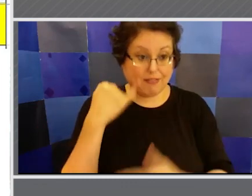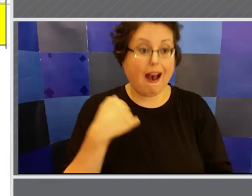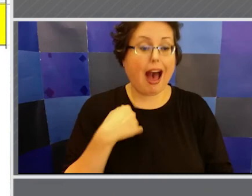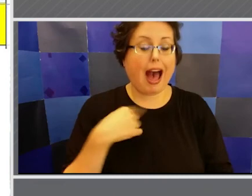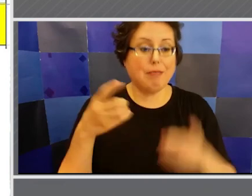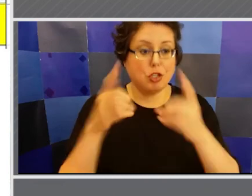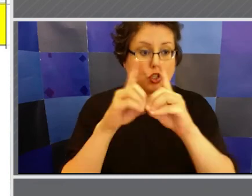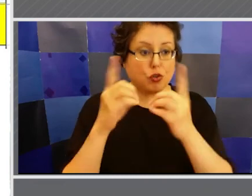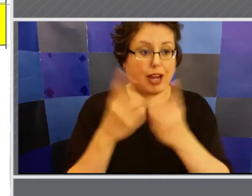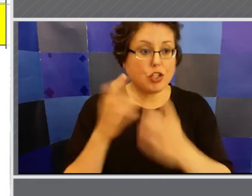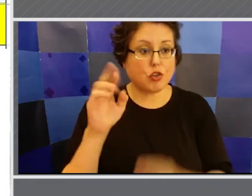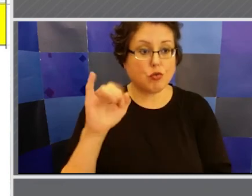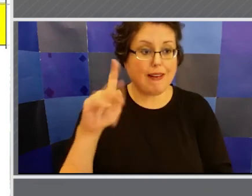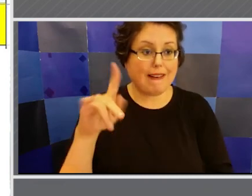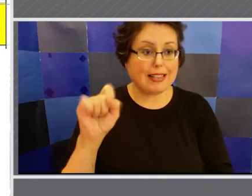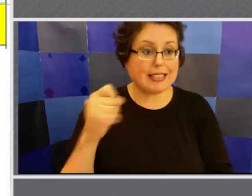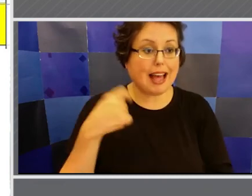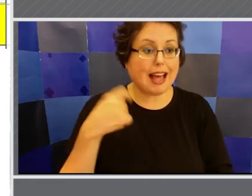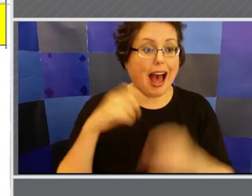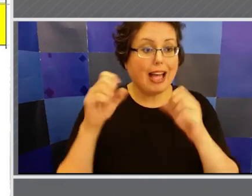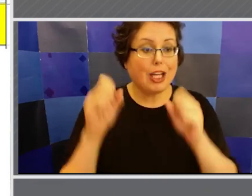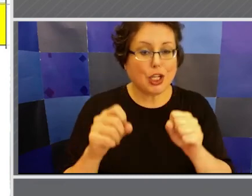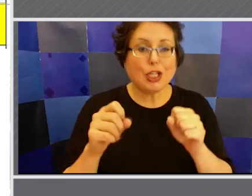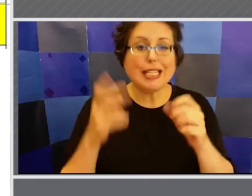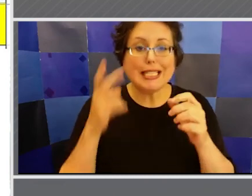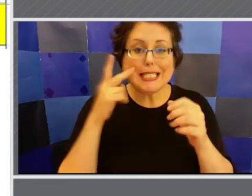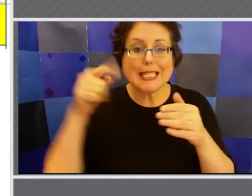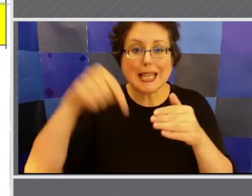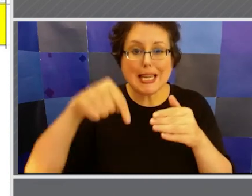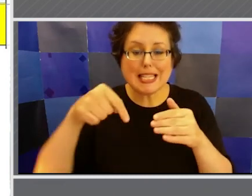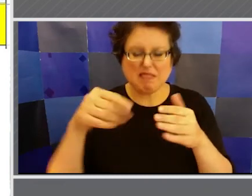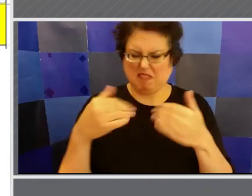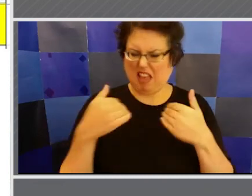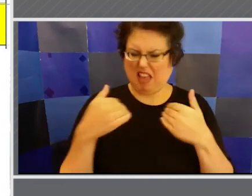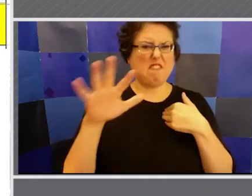I can take this spreadsheet that's got 500 different lines on it have project ideas and